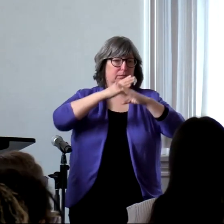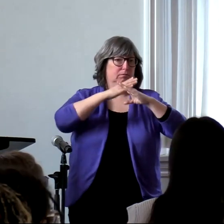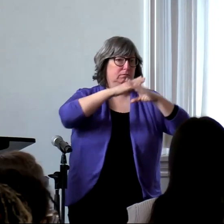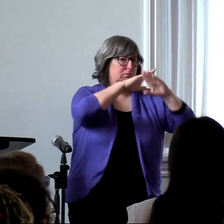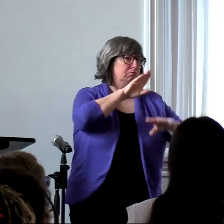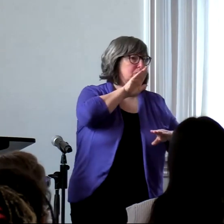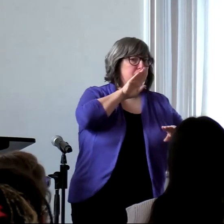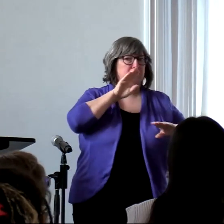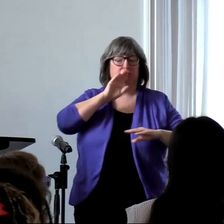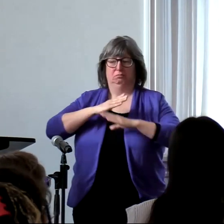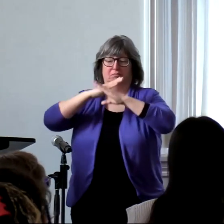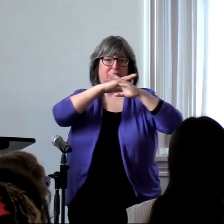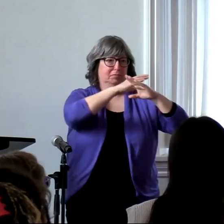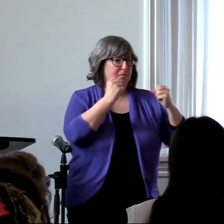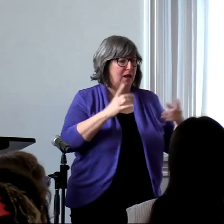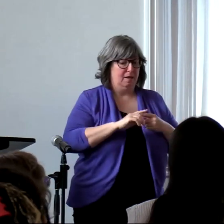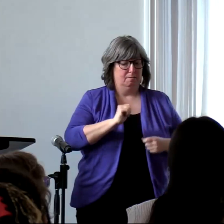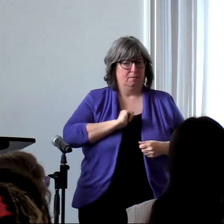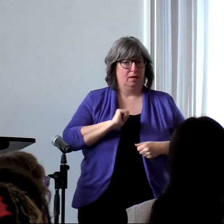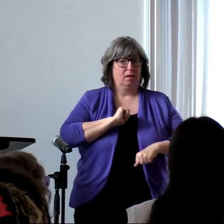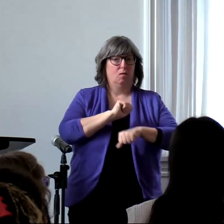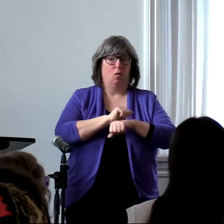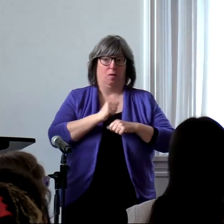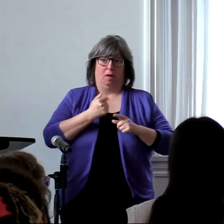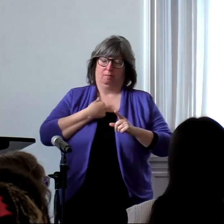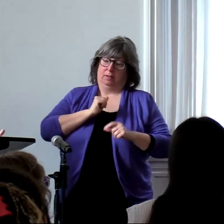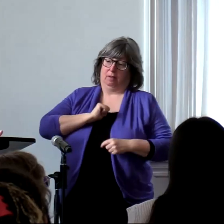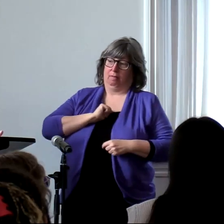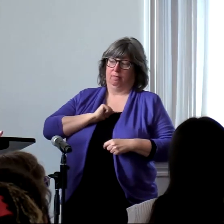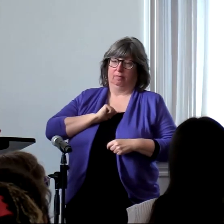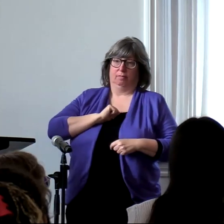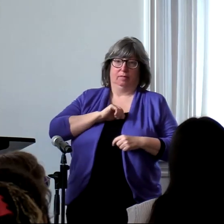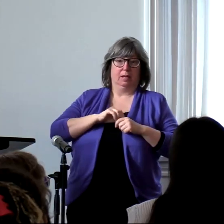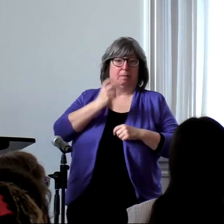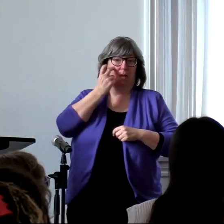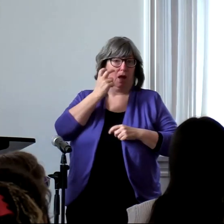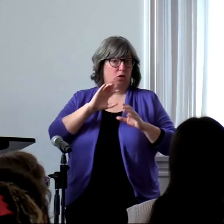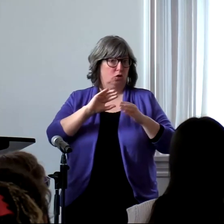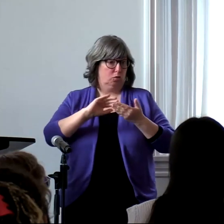and myself, I have been working with the blind community